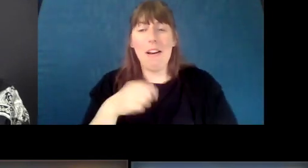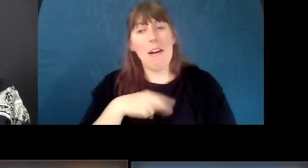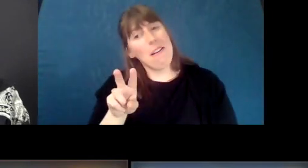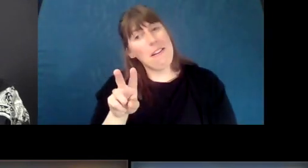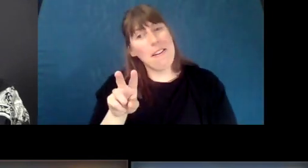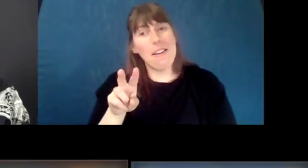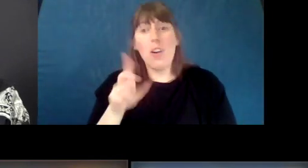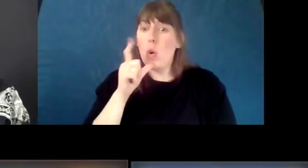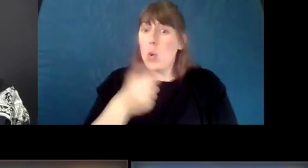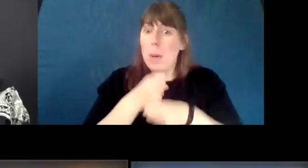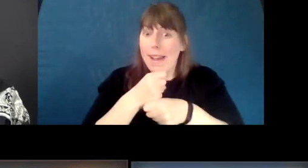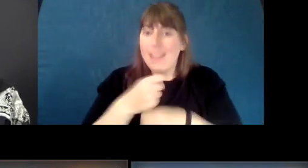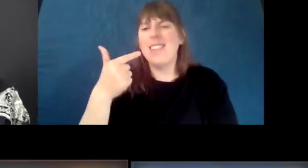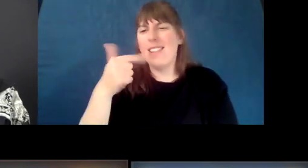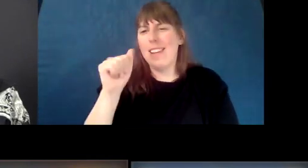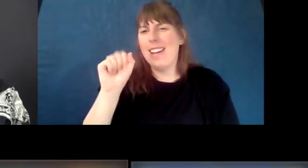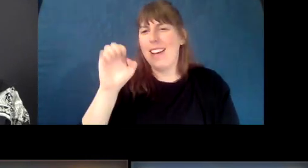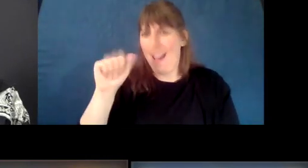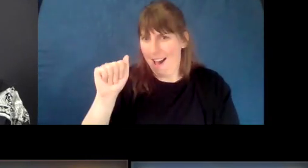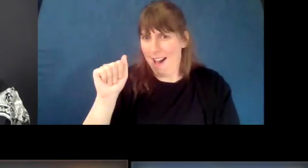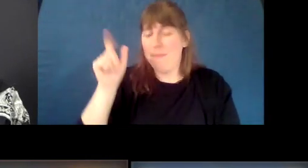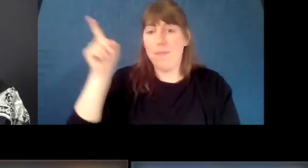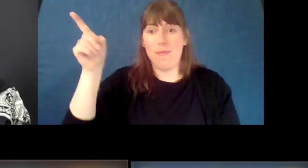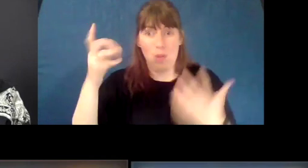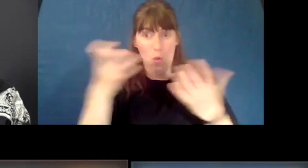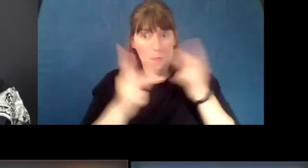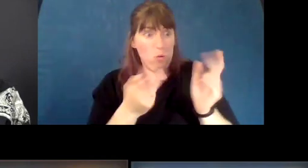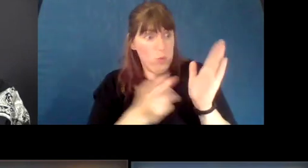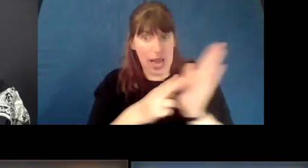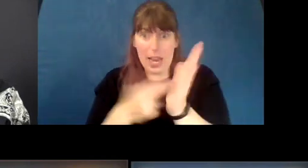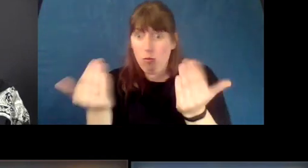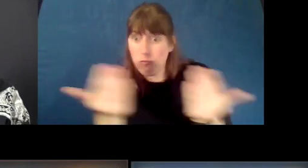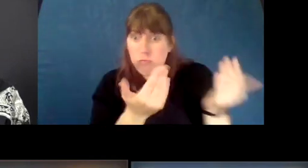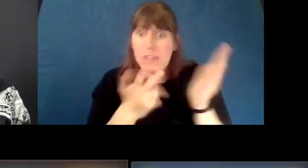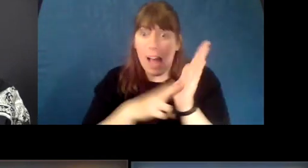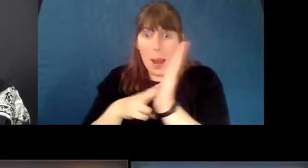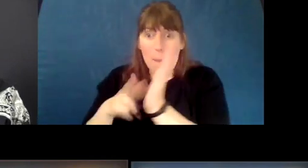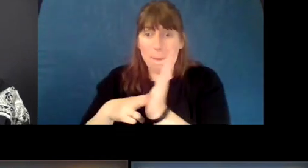GAEA first started and they wanted folks to sign up and subscribe to it. And at the bottom,